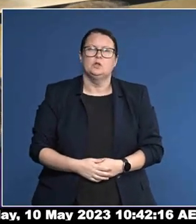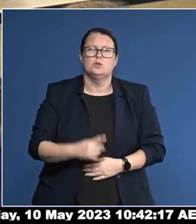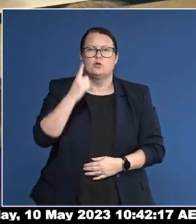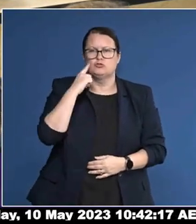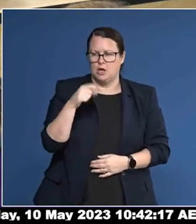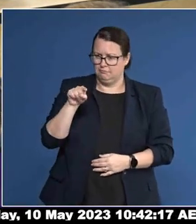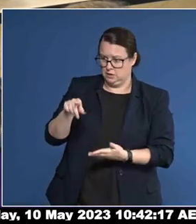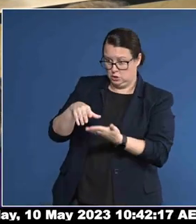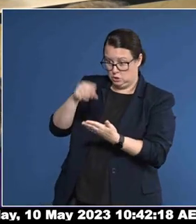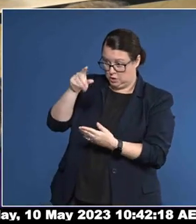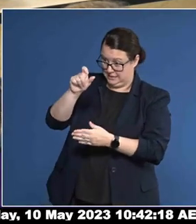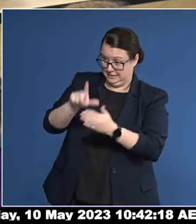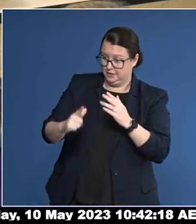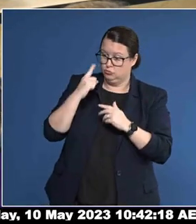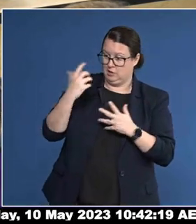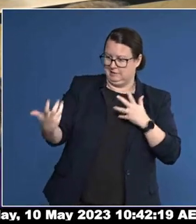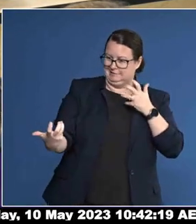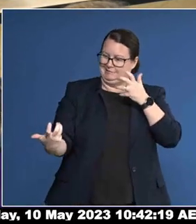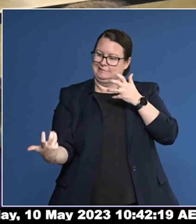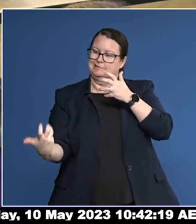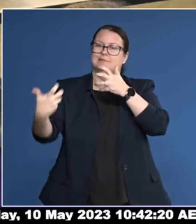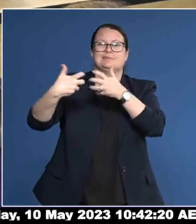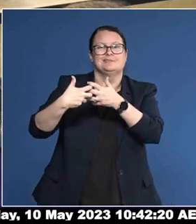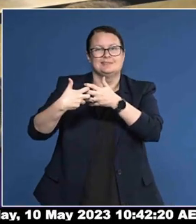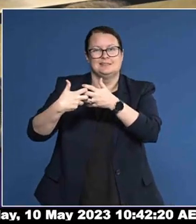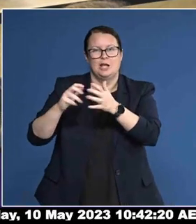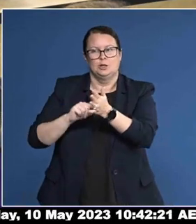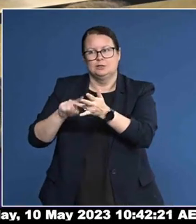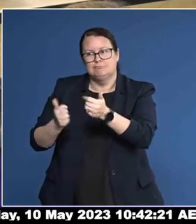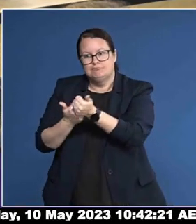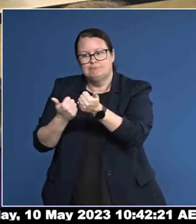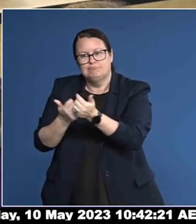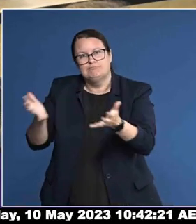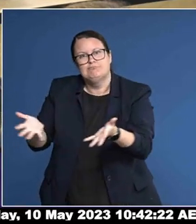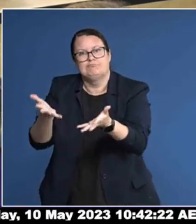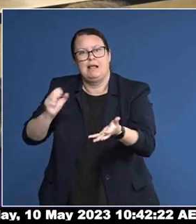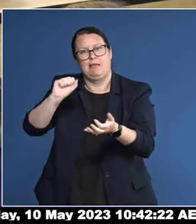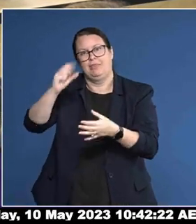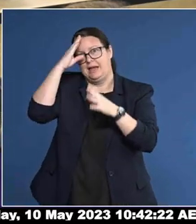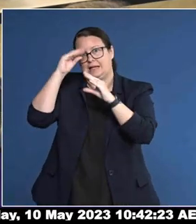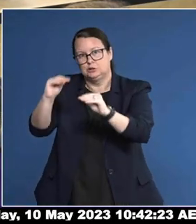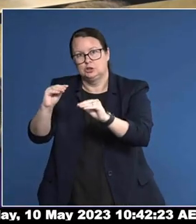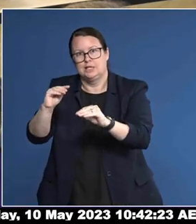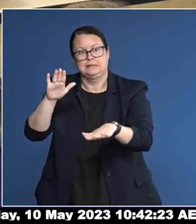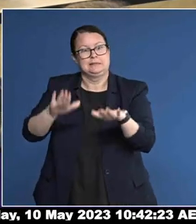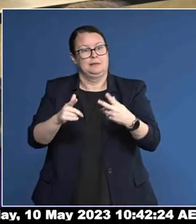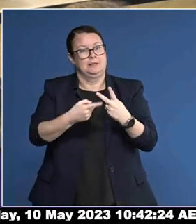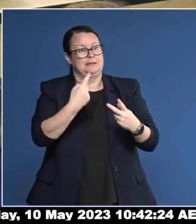disability to participate in education on the same basis as students without